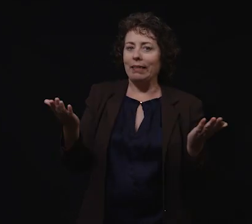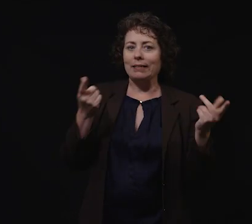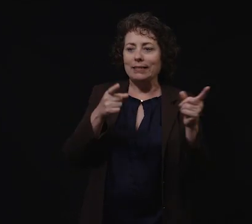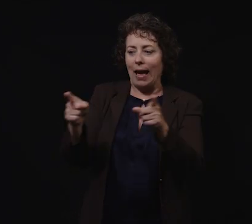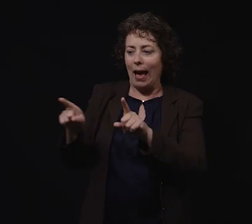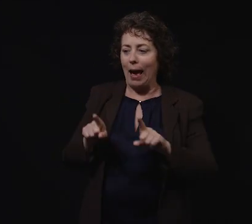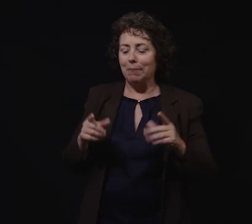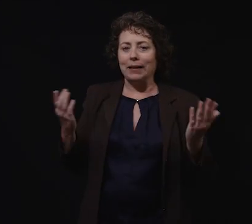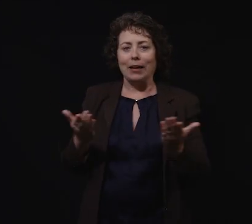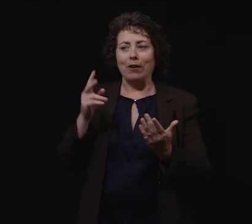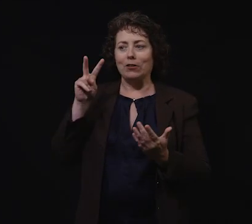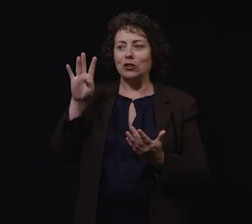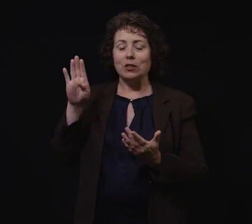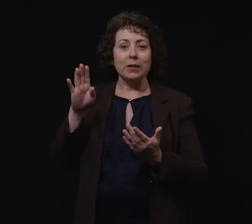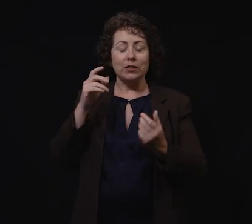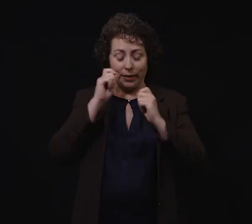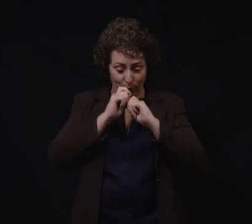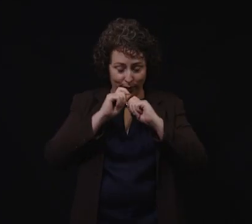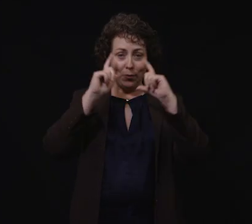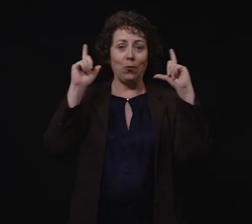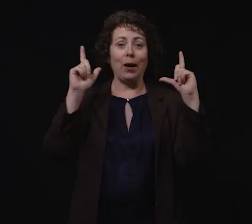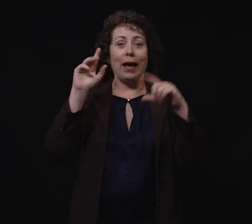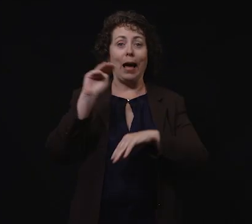lo and behold all of a sudden we wake up on a Monday morning and